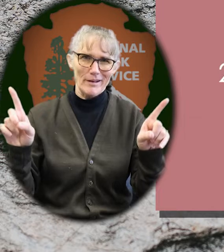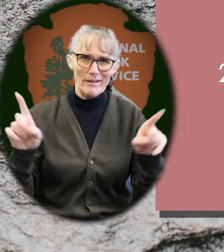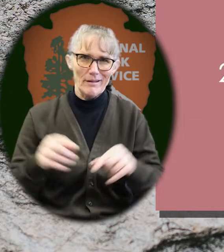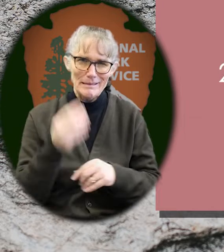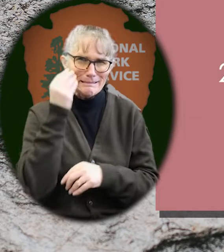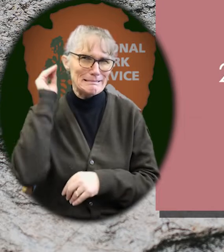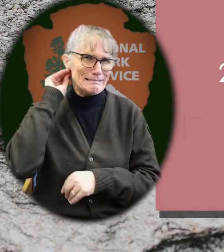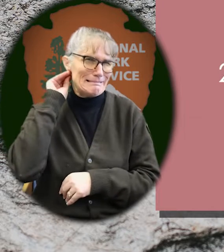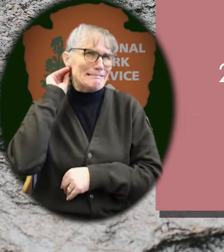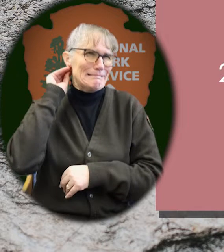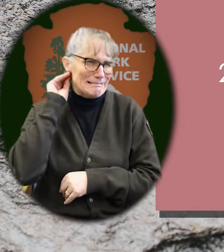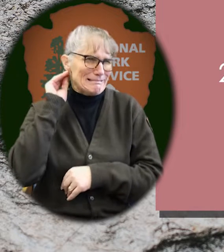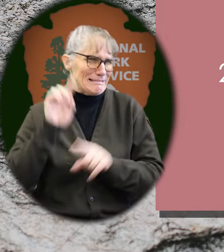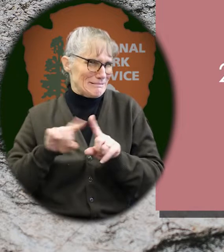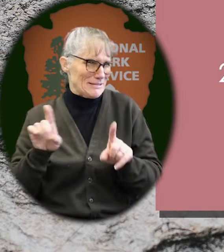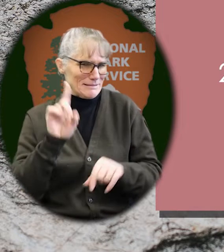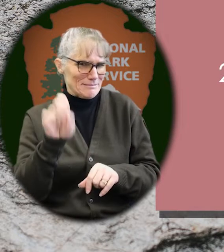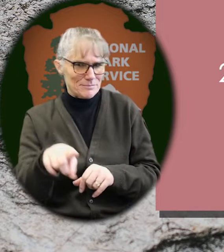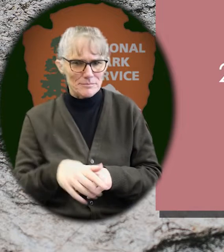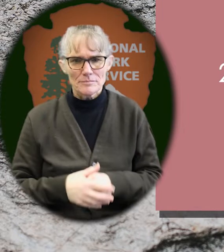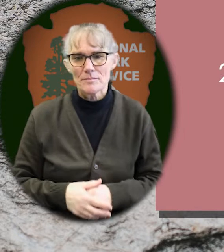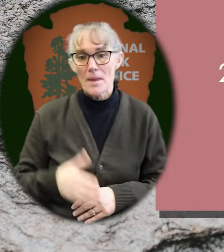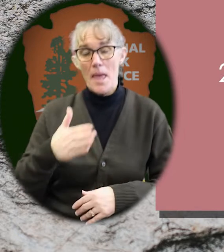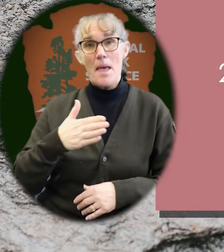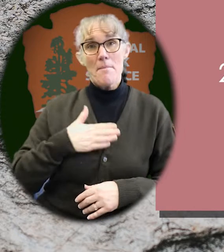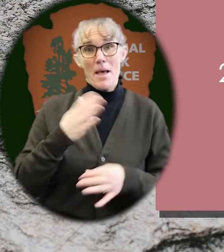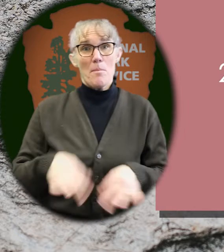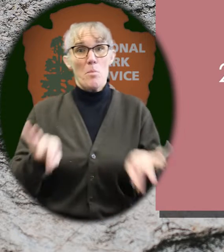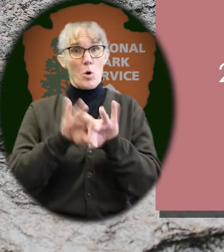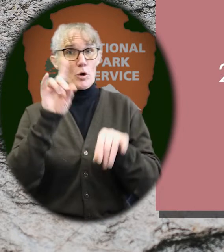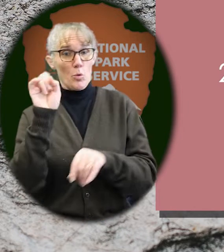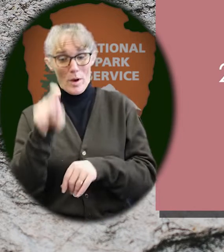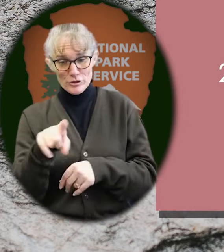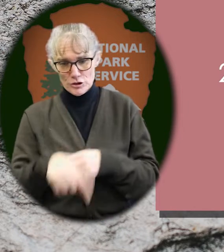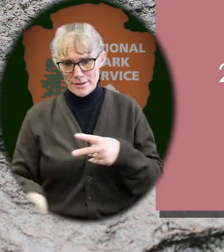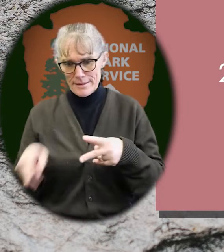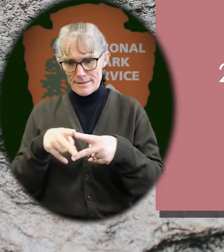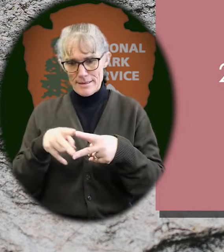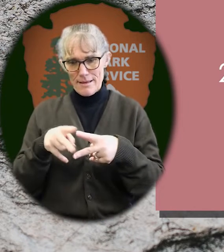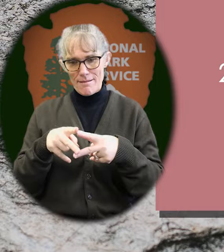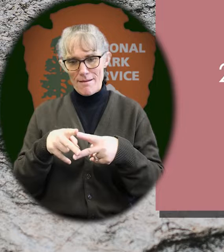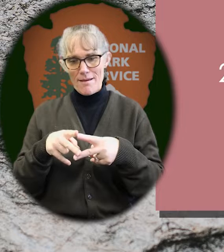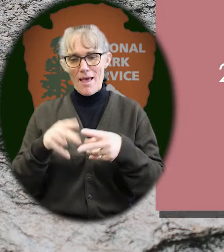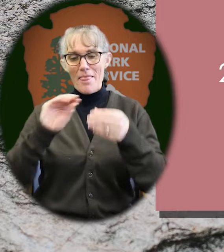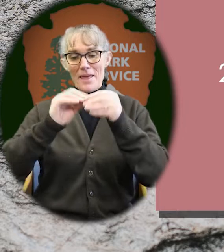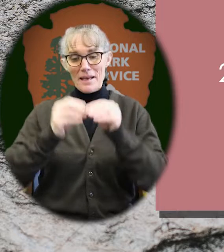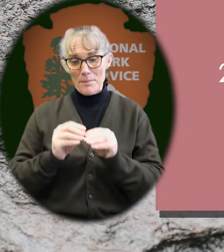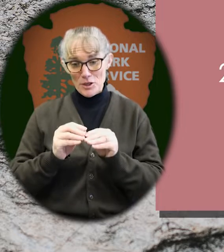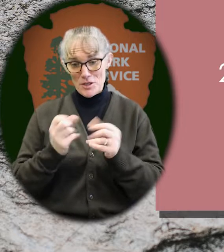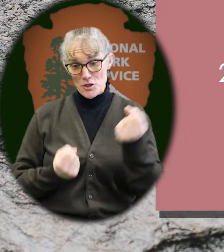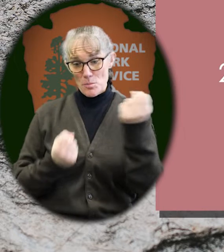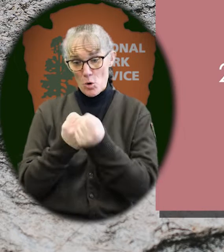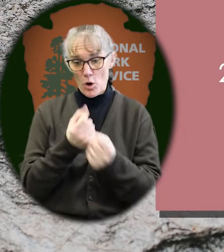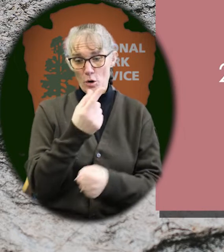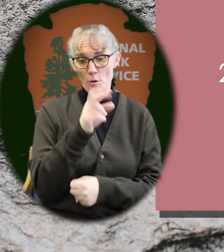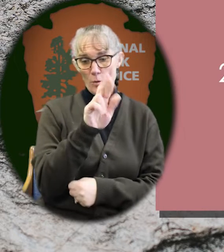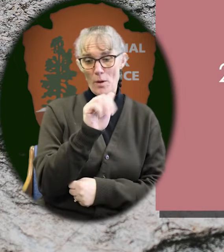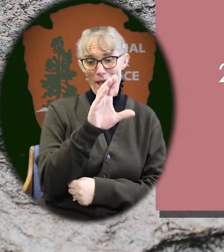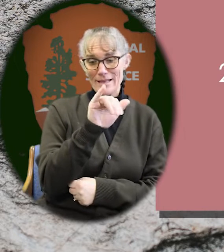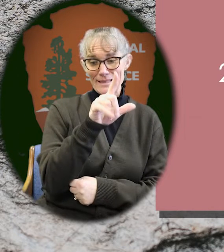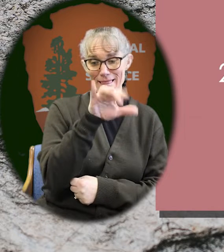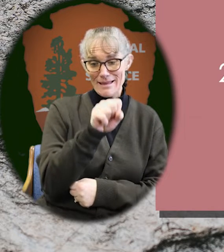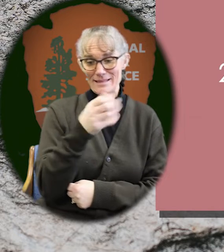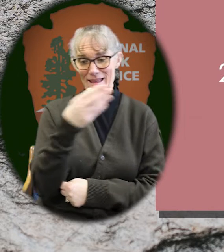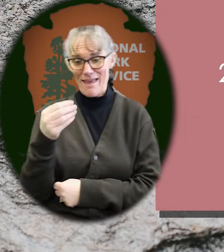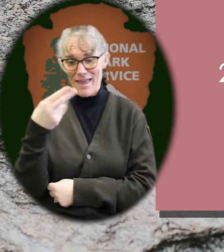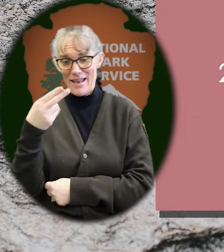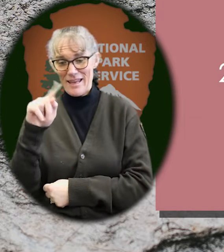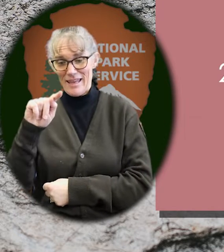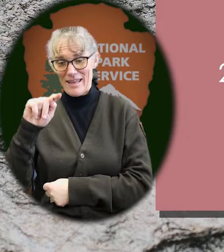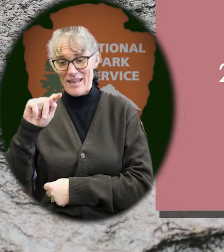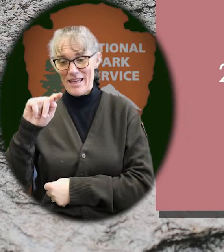My main questions for this research are: One, does the data support S. gracilis and S. hitchcocki as being distinct species?